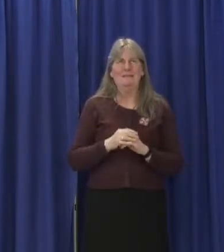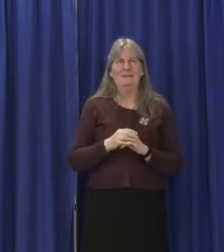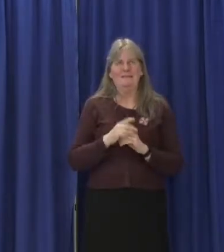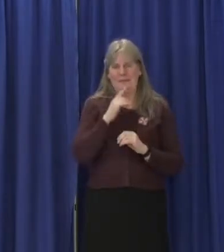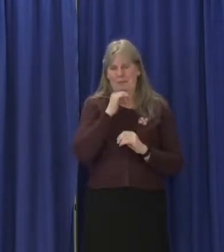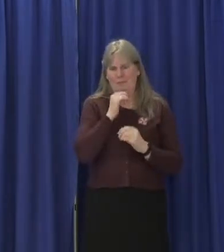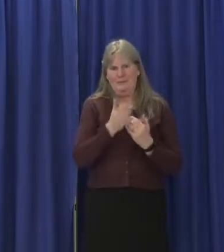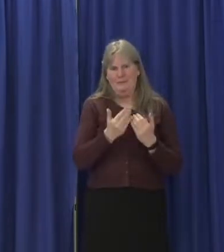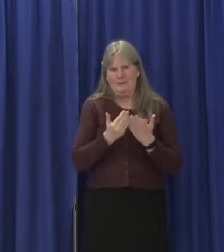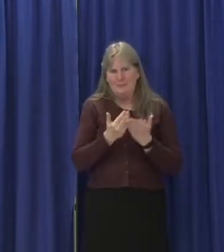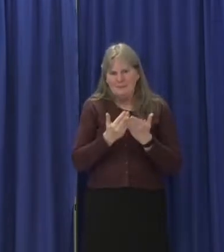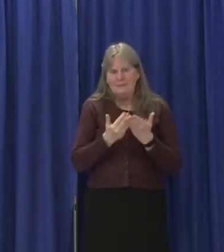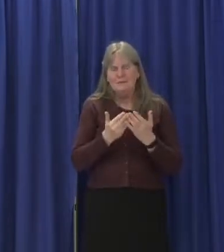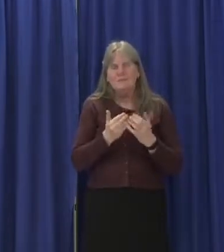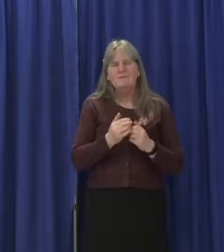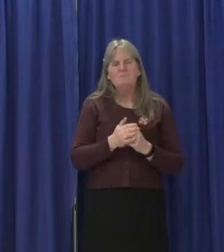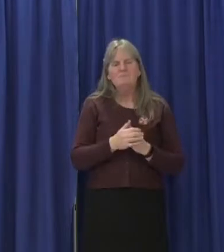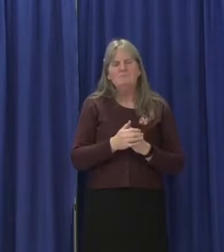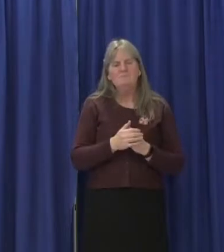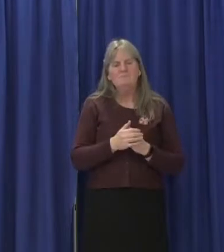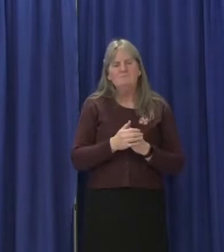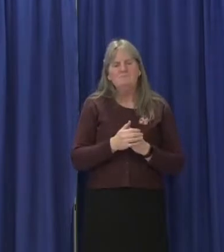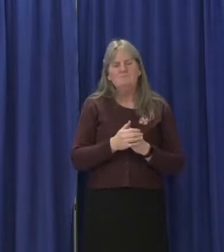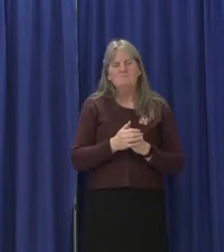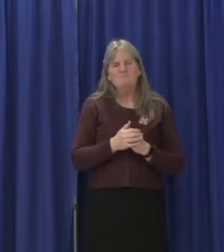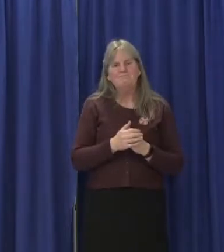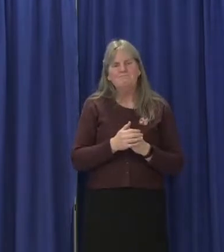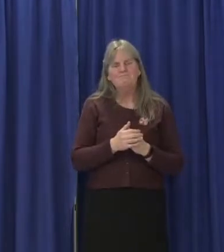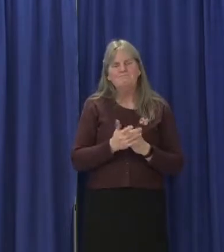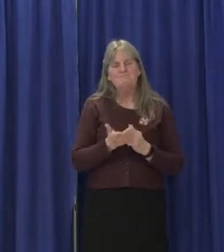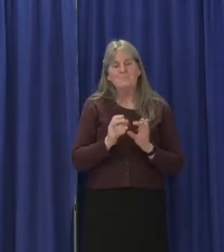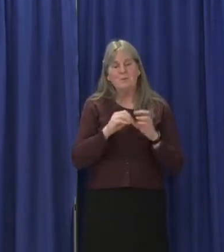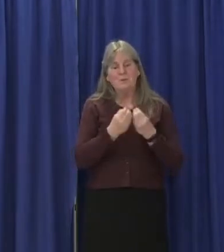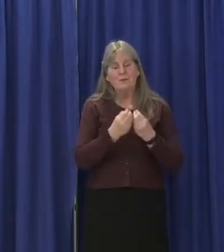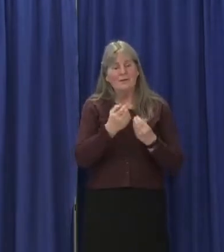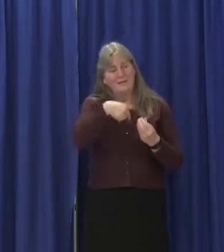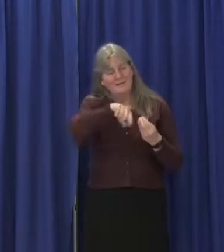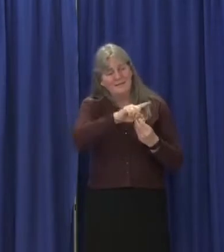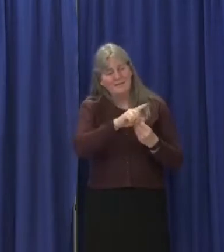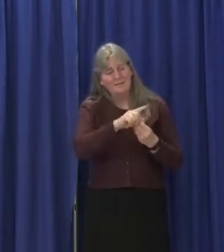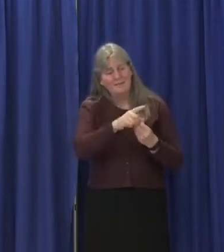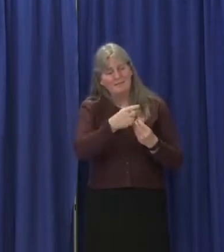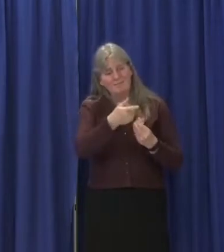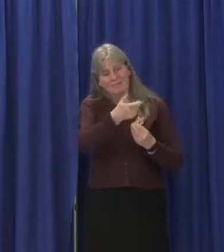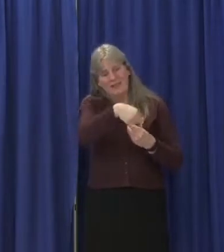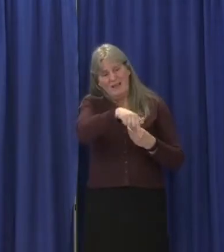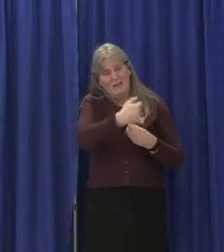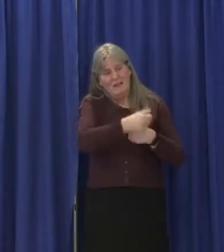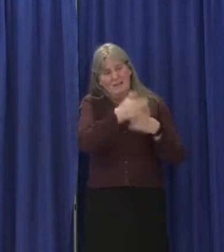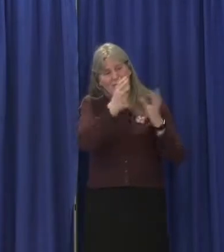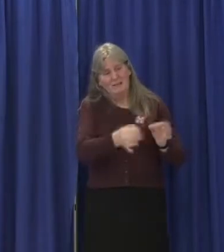a lot of organizations have to decide, are we just going to shut things down? Well, the times are booked, the